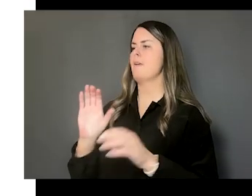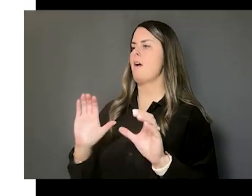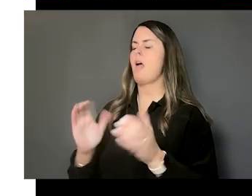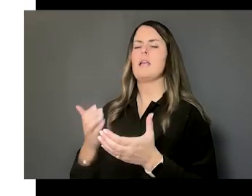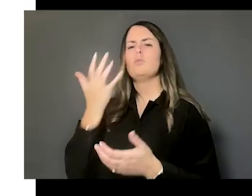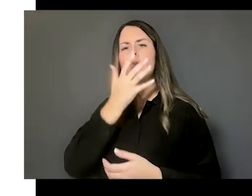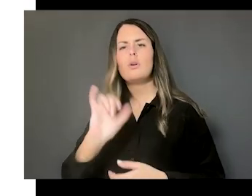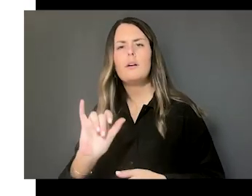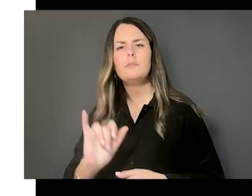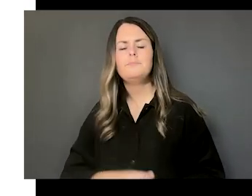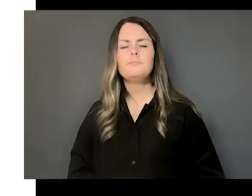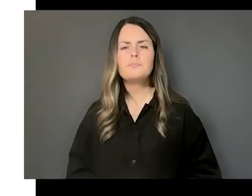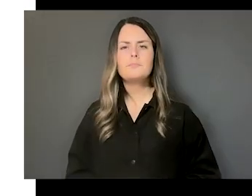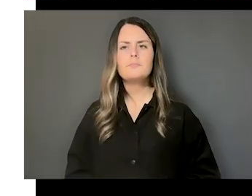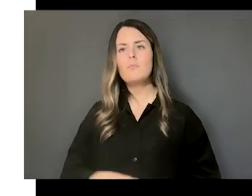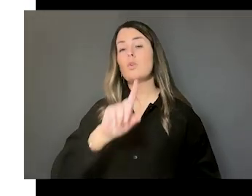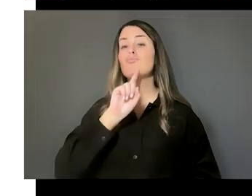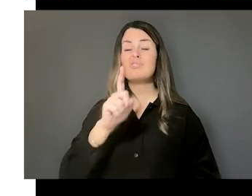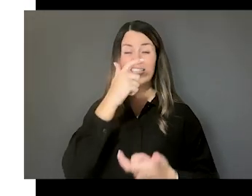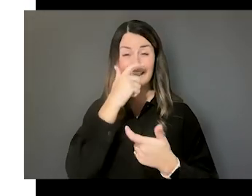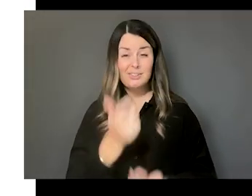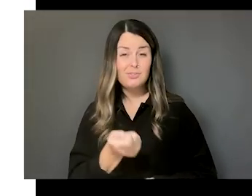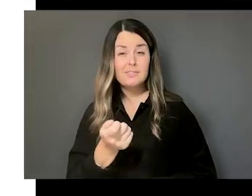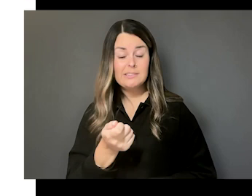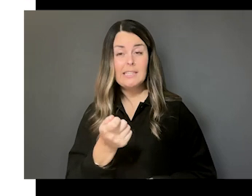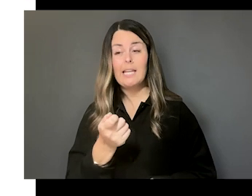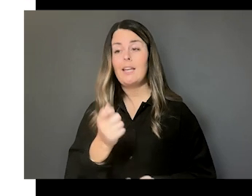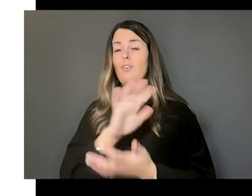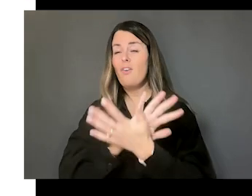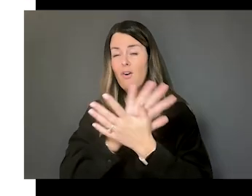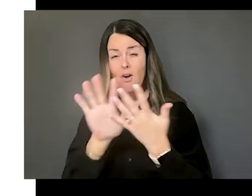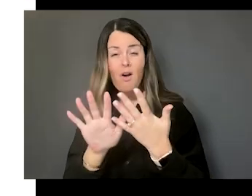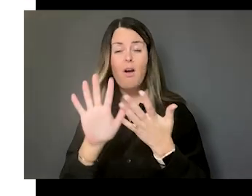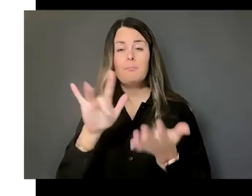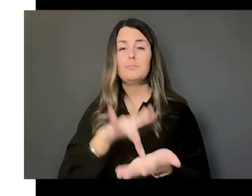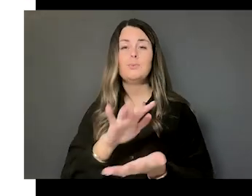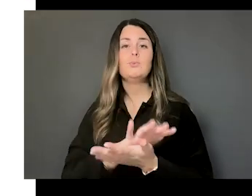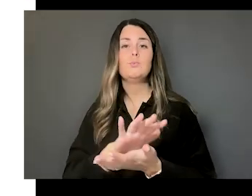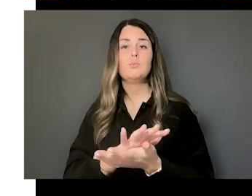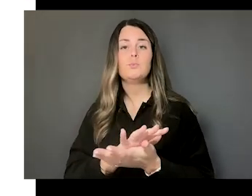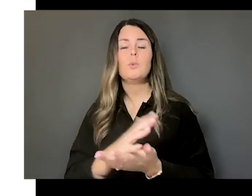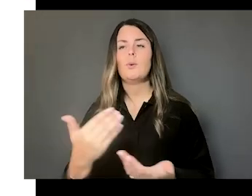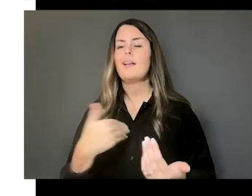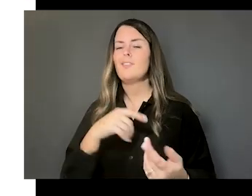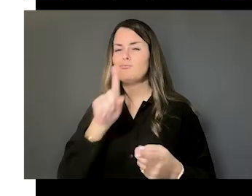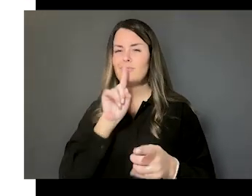So what was really interesting that across all of our middle schools, we had very similar data.